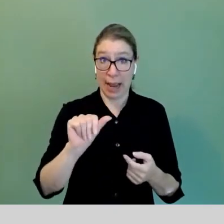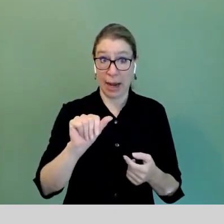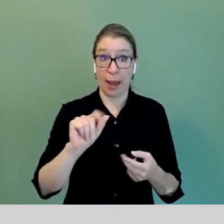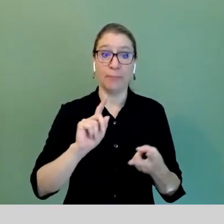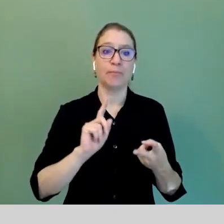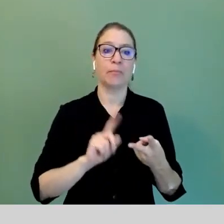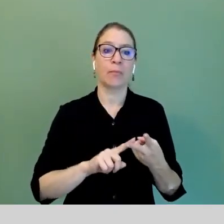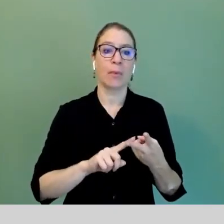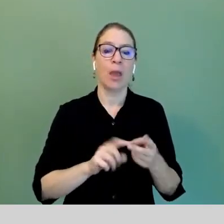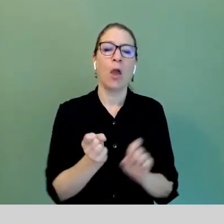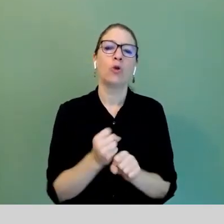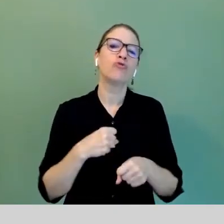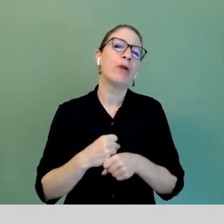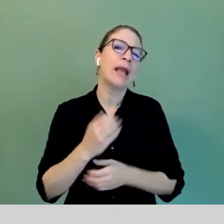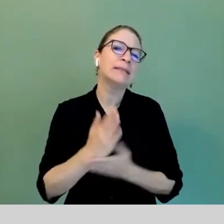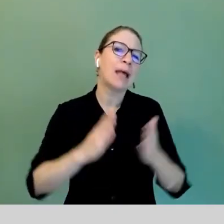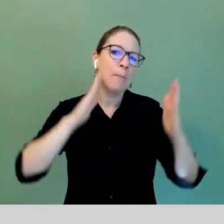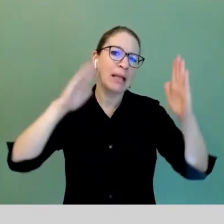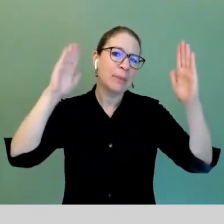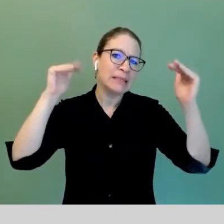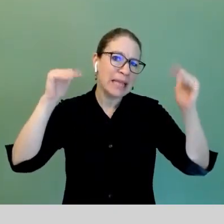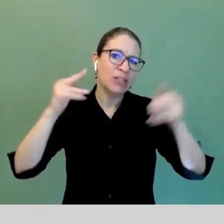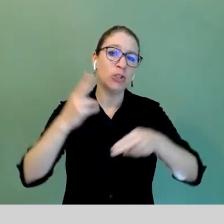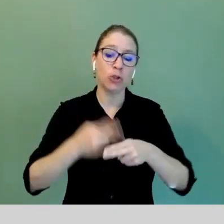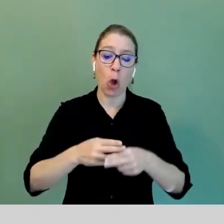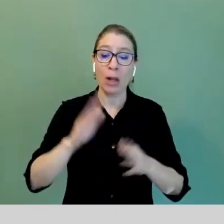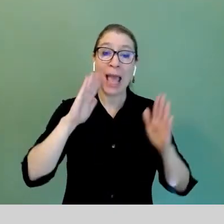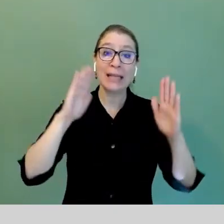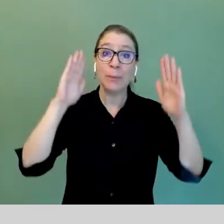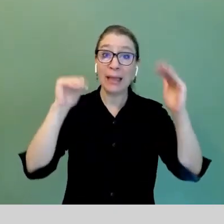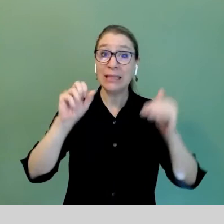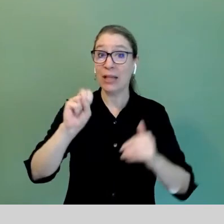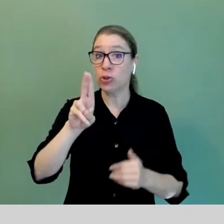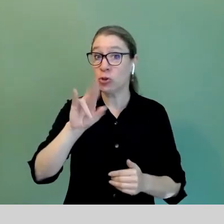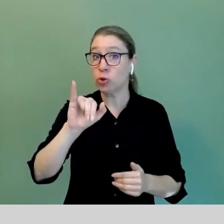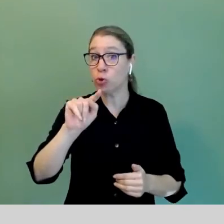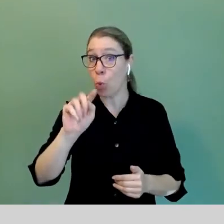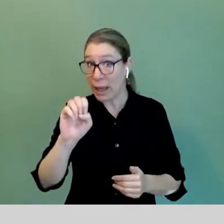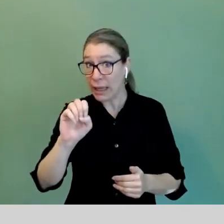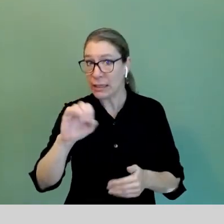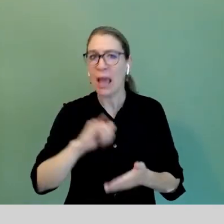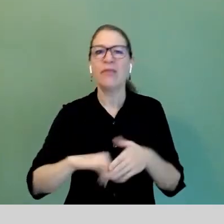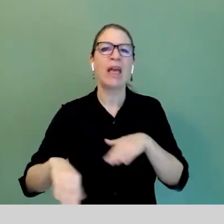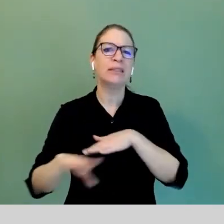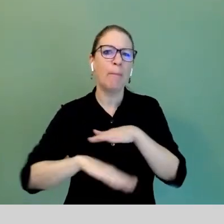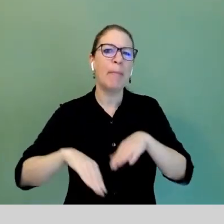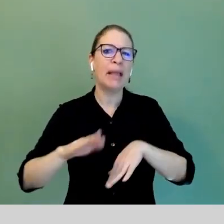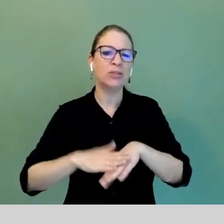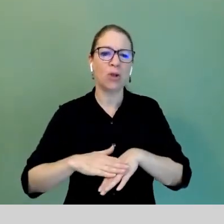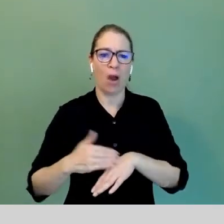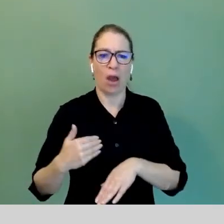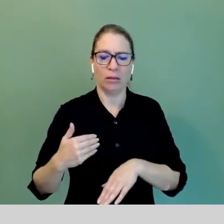B, create some expectations called an expectation suite, based on what we see in the January data.